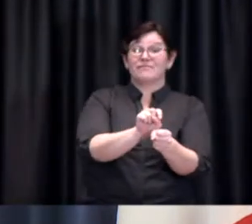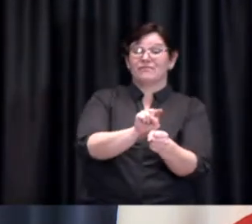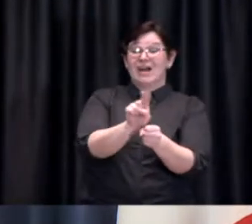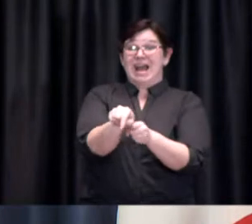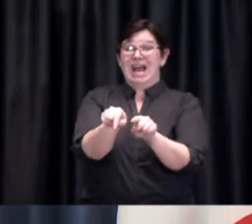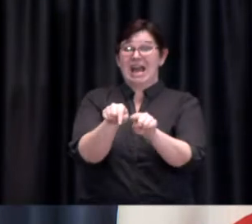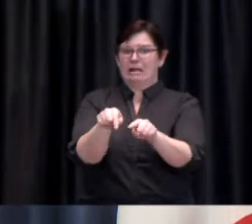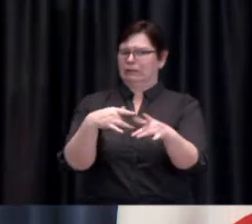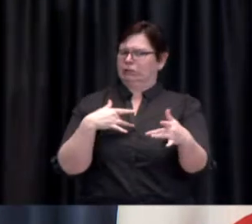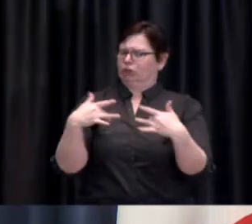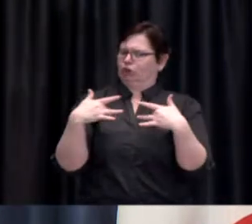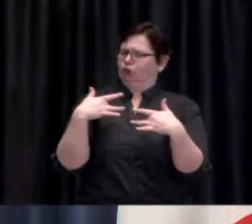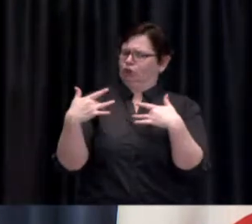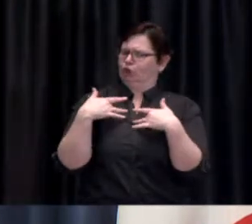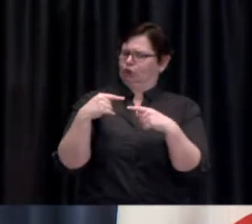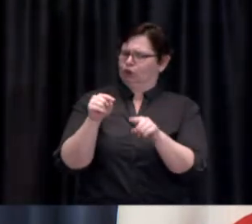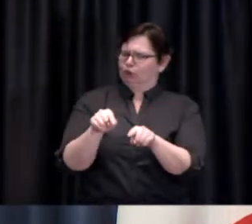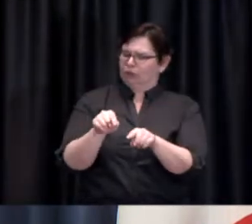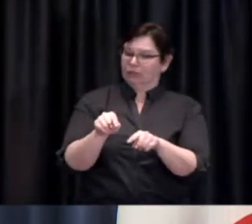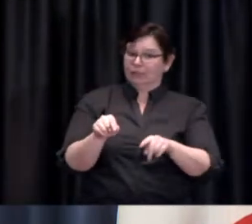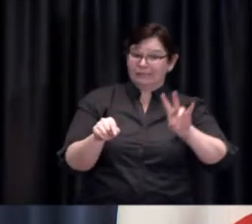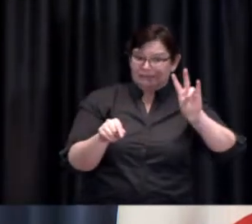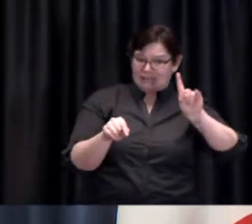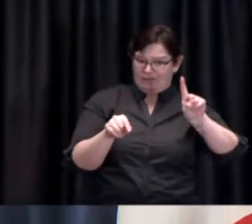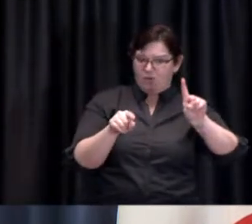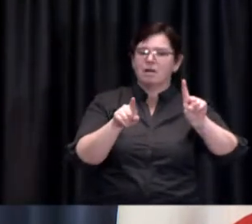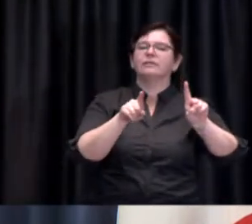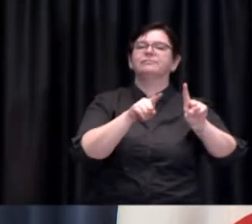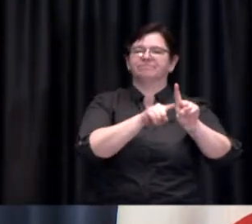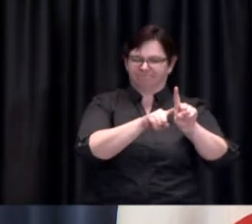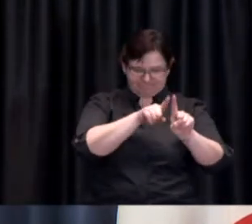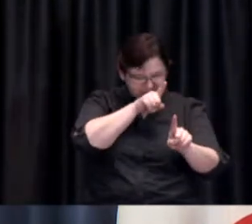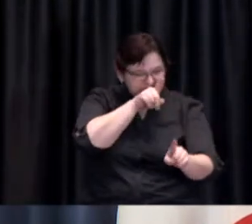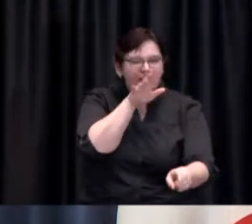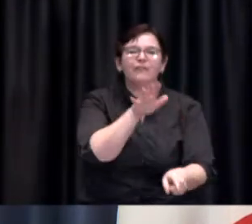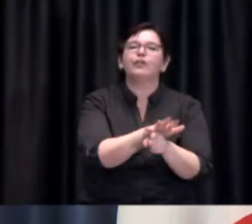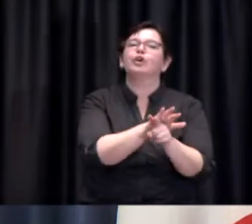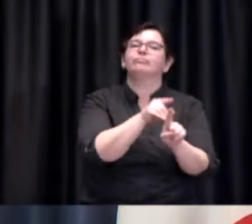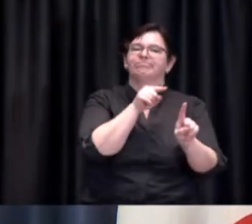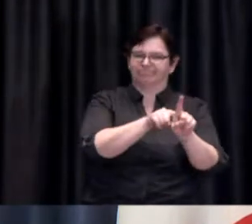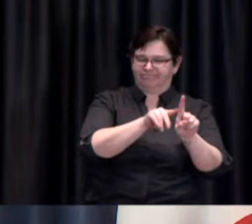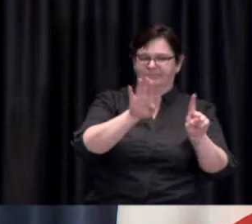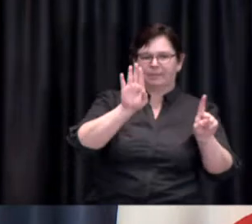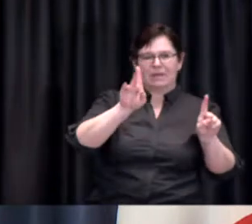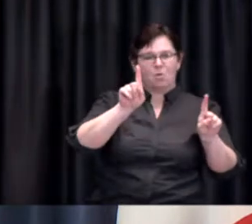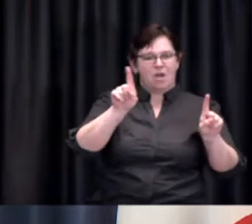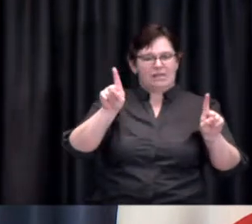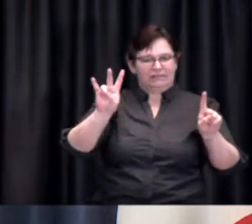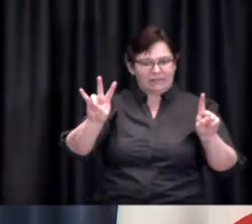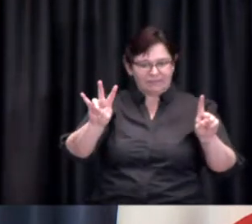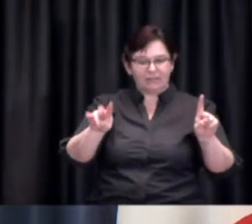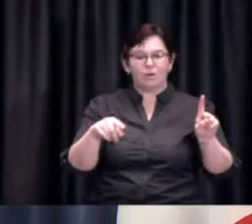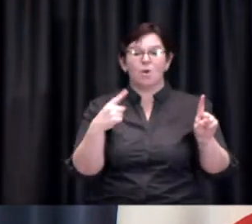71 are the U.K. variant B.1.1.7 and one is the Brazilian variant